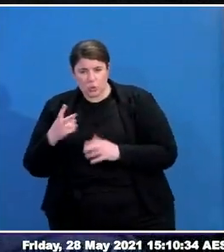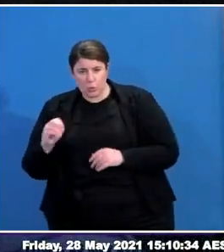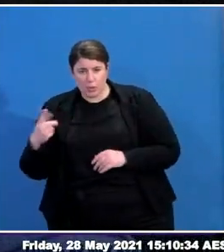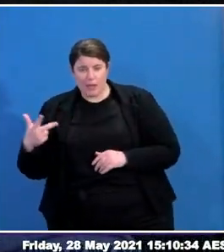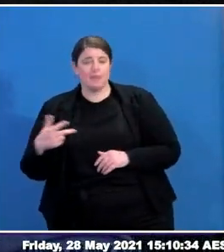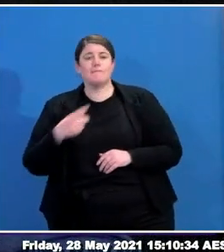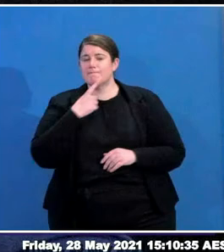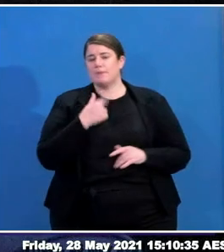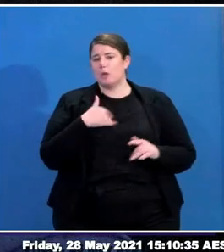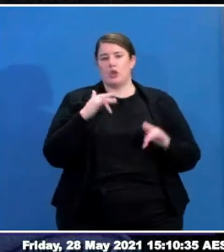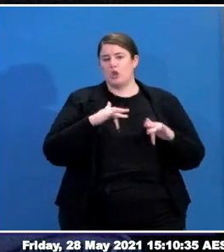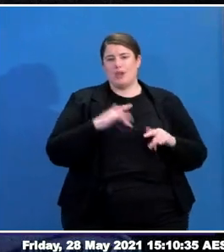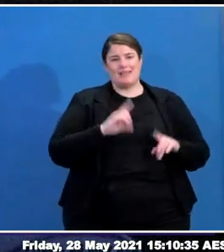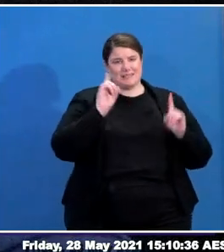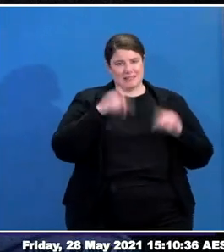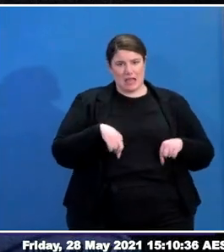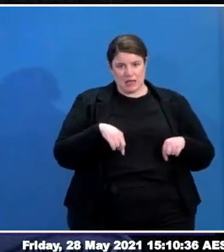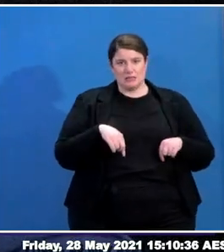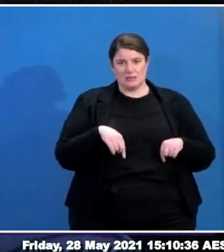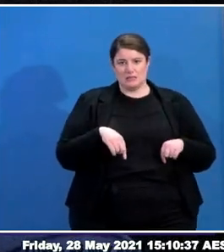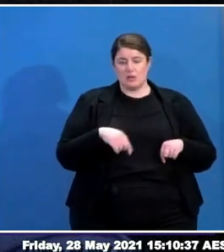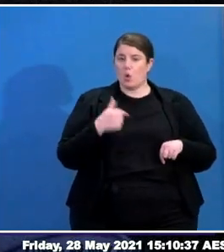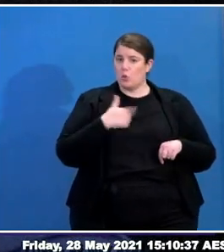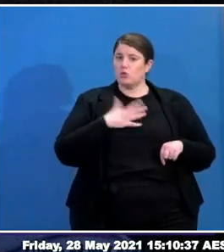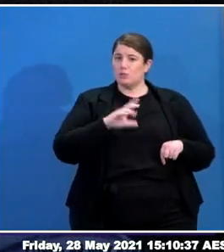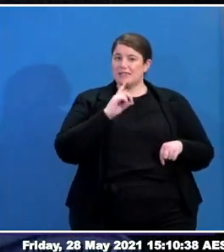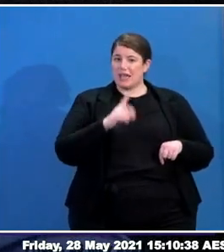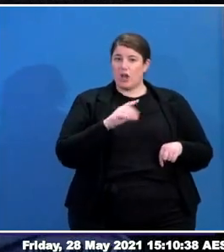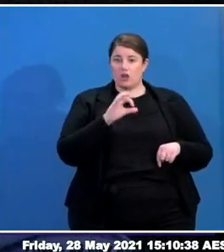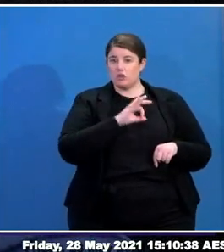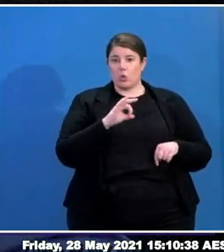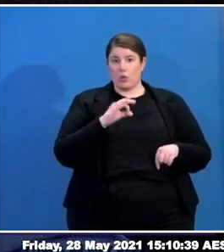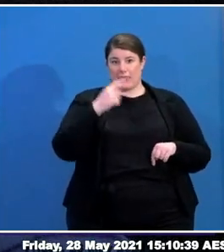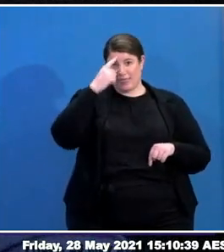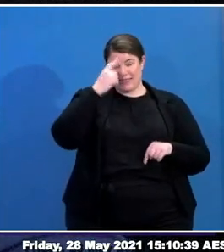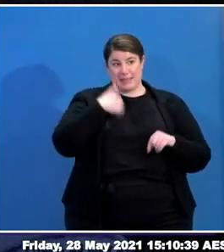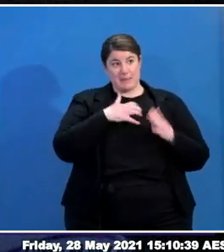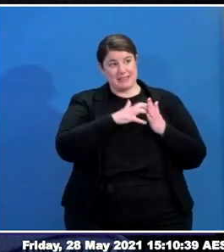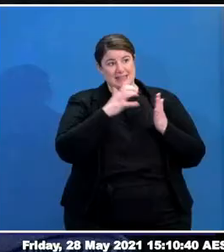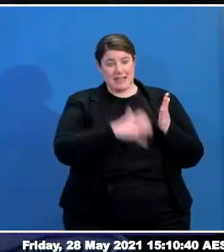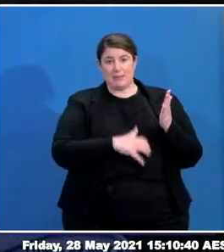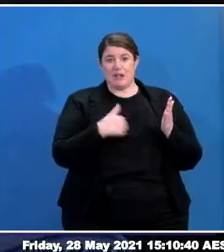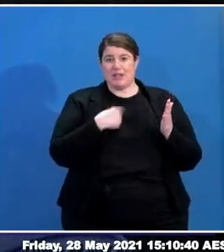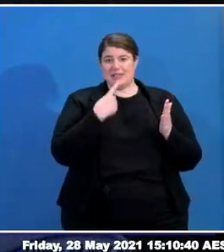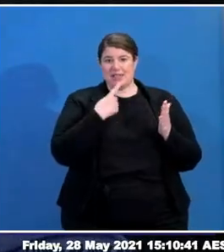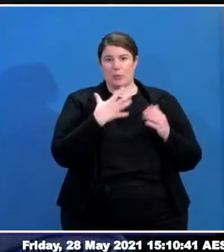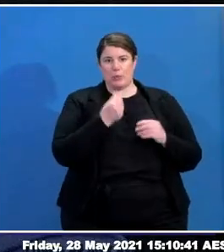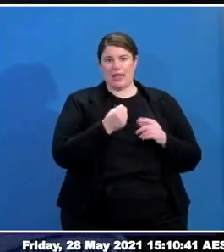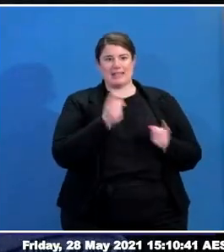That's right, we had not commenced, and I would like to say that I don't think in my statement I've suggested that we've had sporadic MS BENNETT: I'm sorry, I